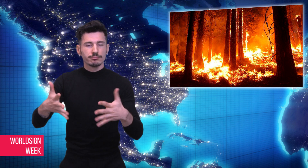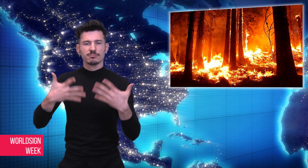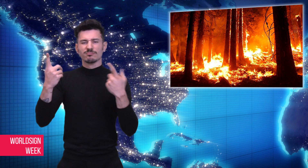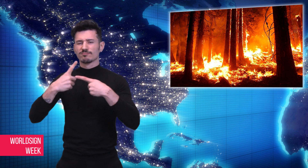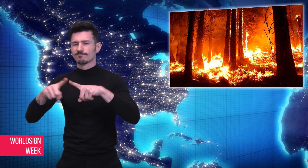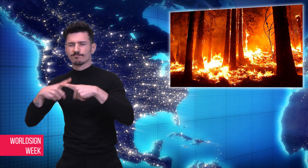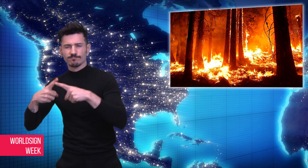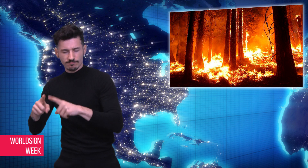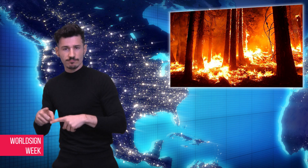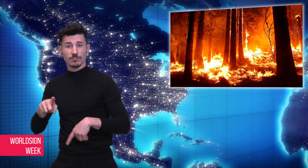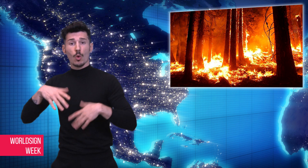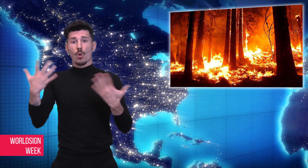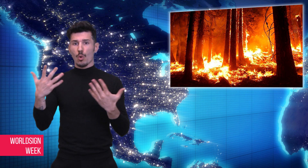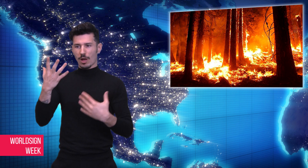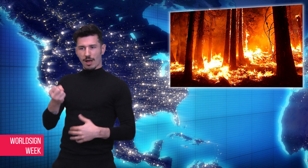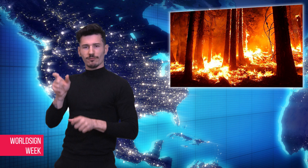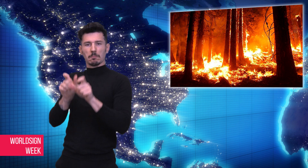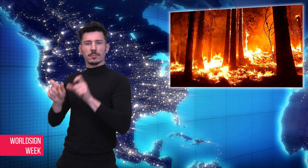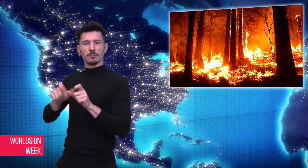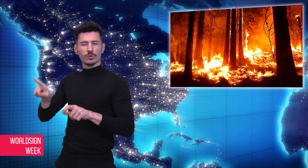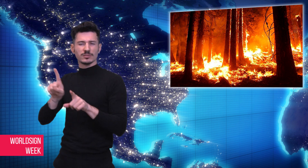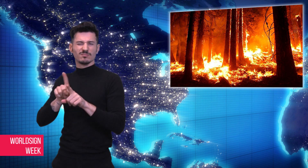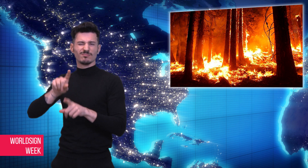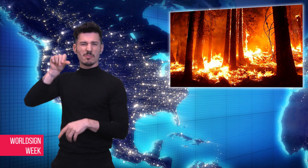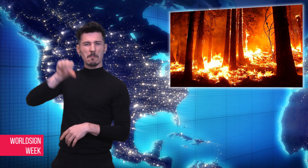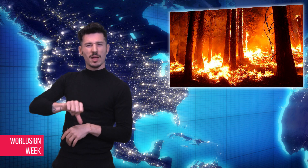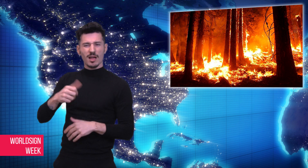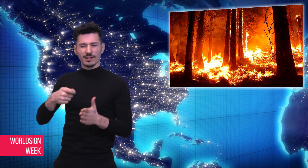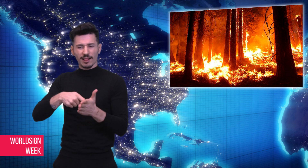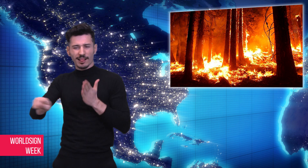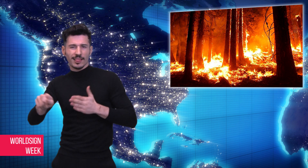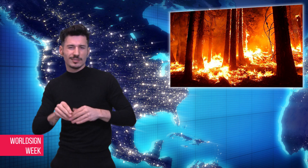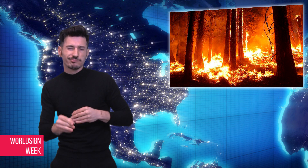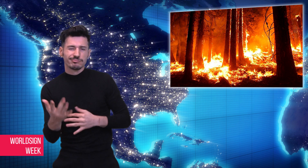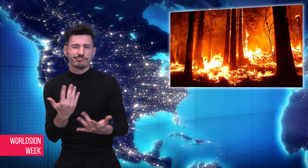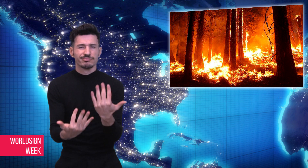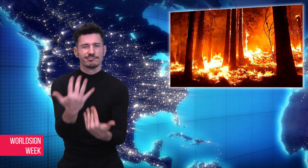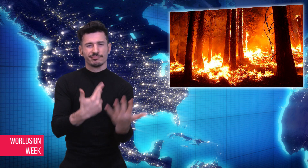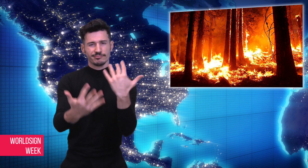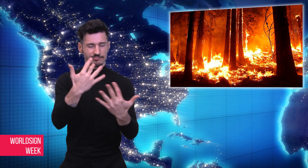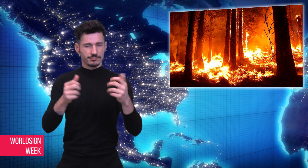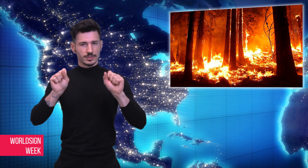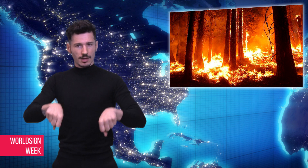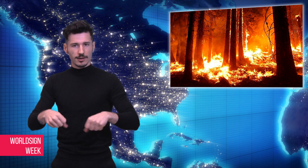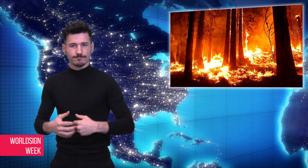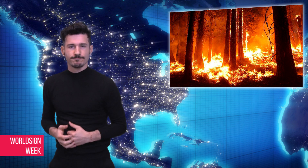human beings by accident, or on purpose.